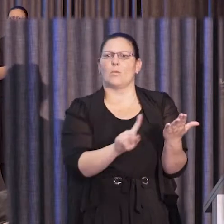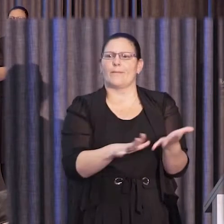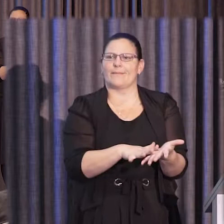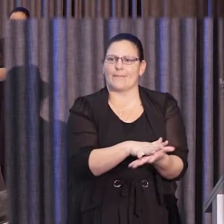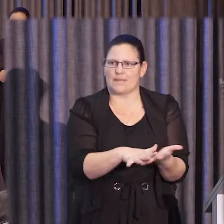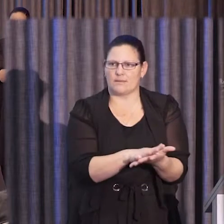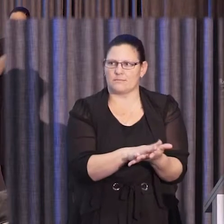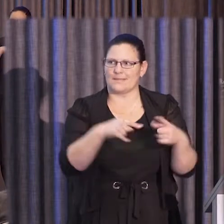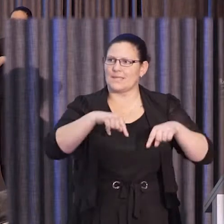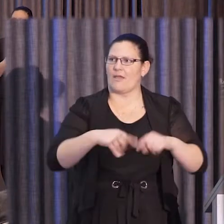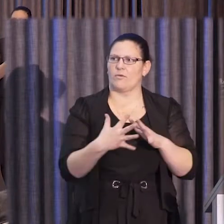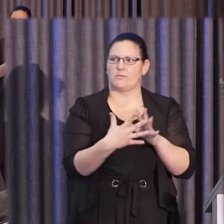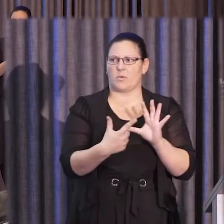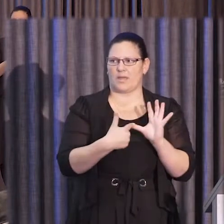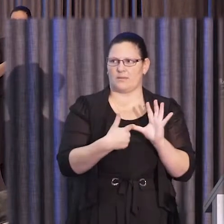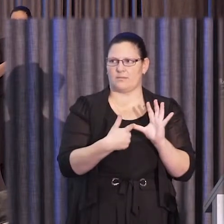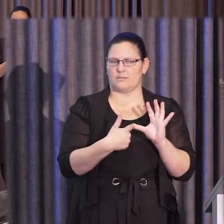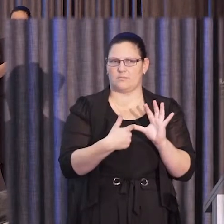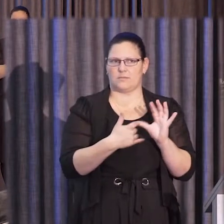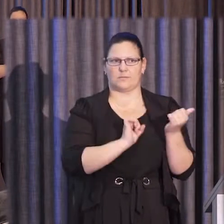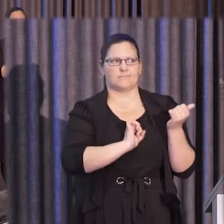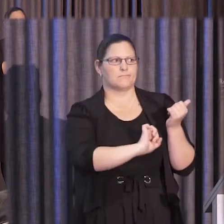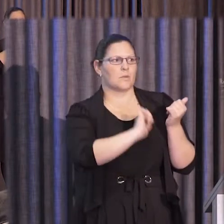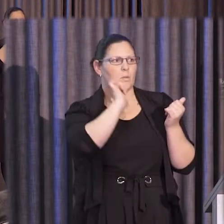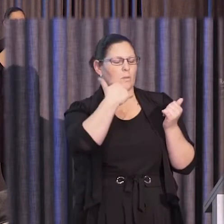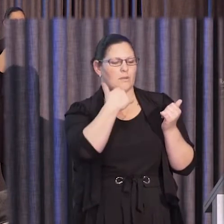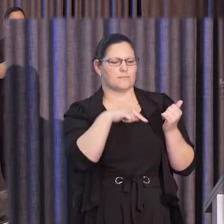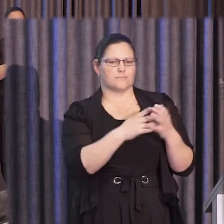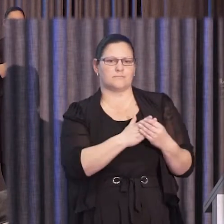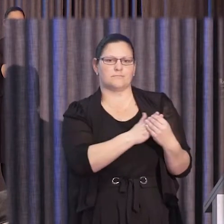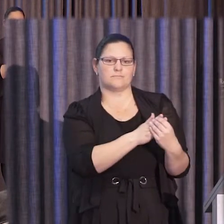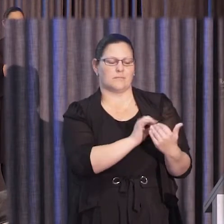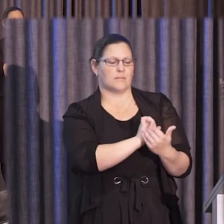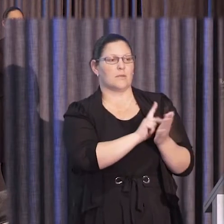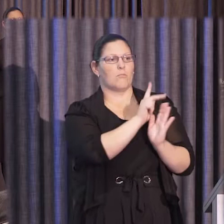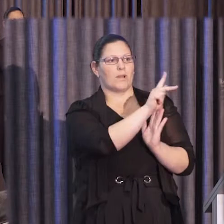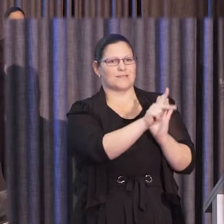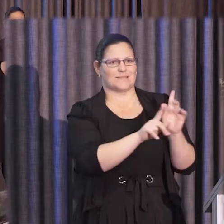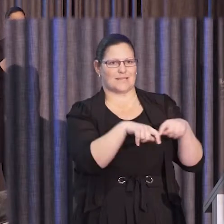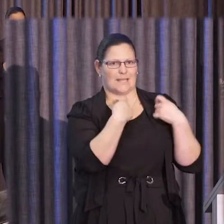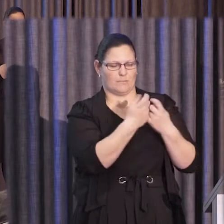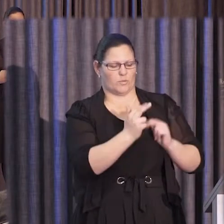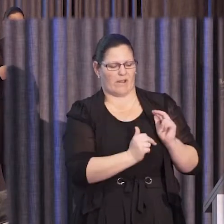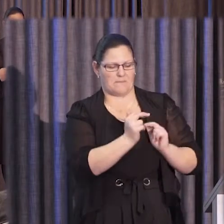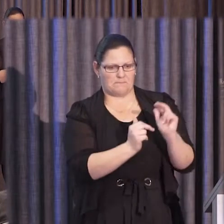in Western Australia? That statement and that piece of work will be led by our policy team, but actually we're very keen